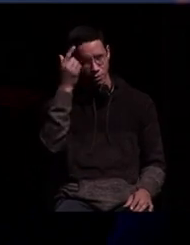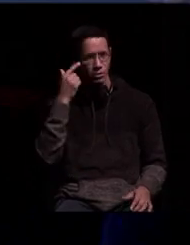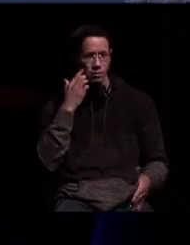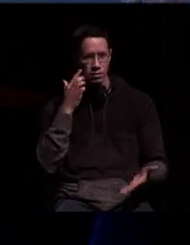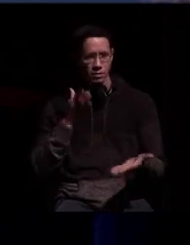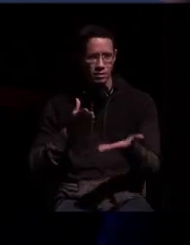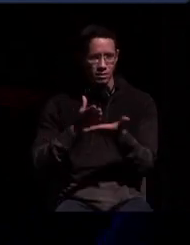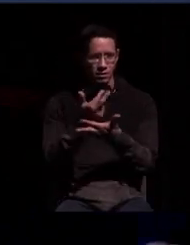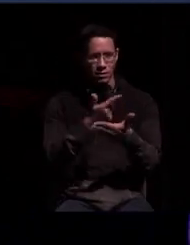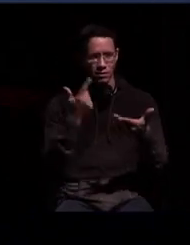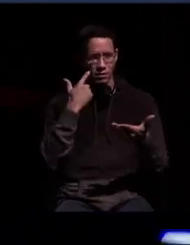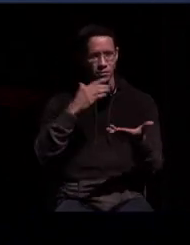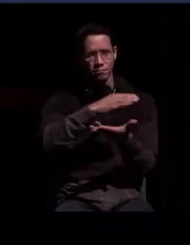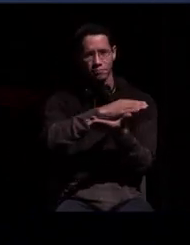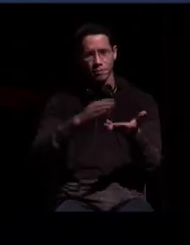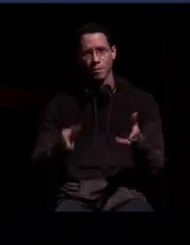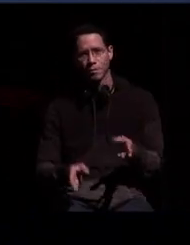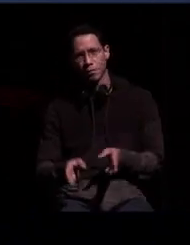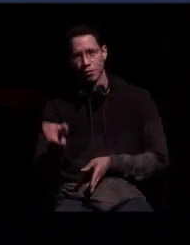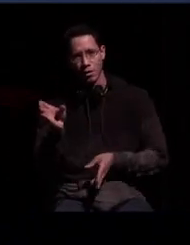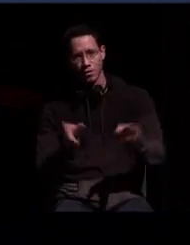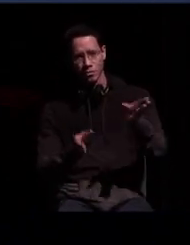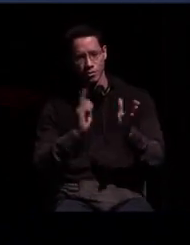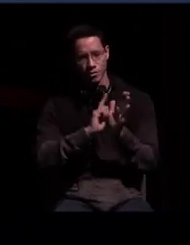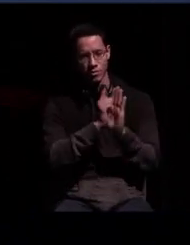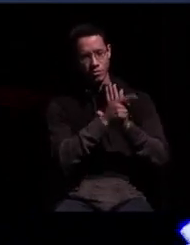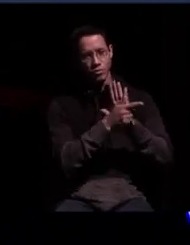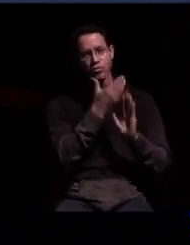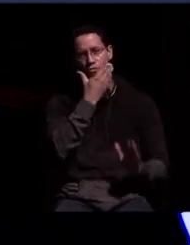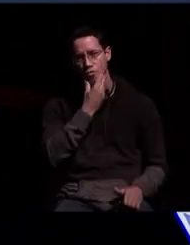our existential gender fork, men and women,